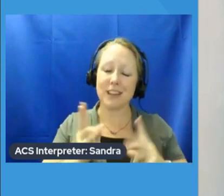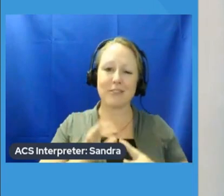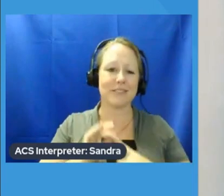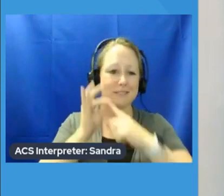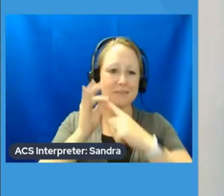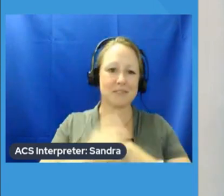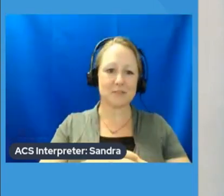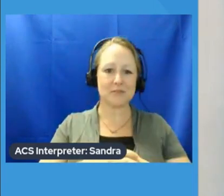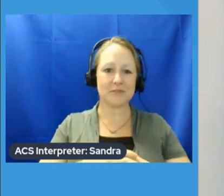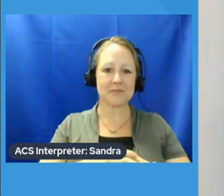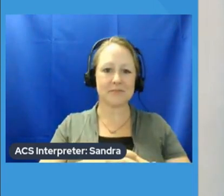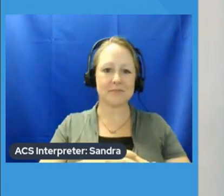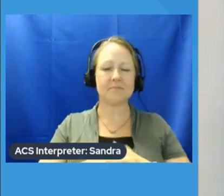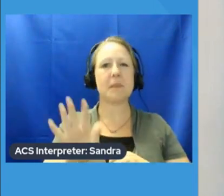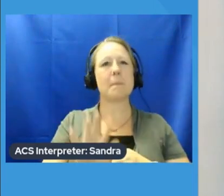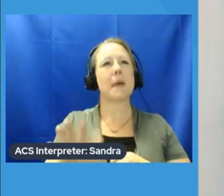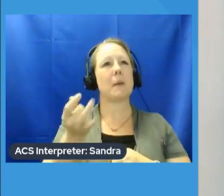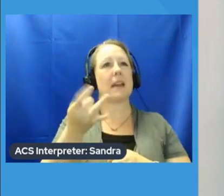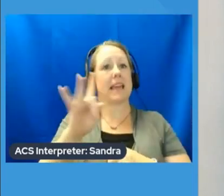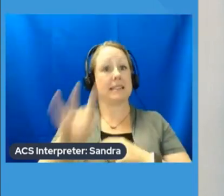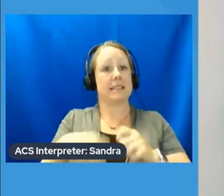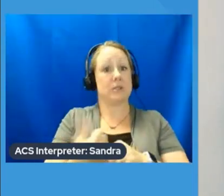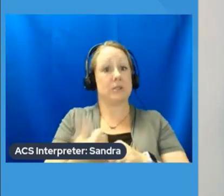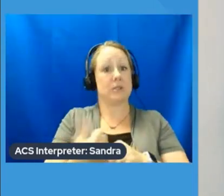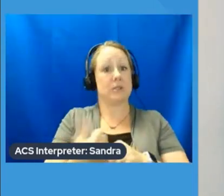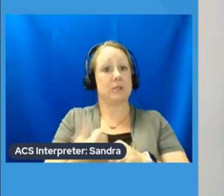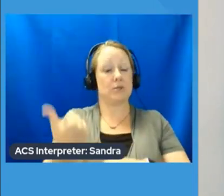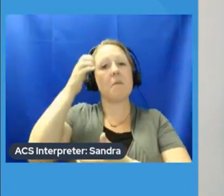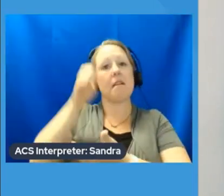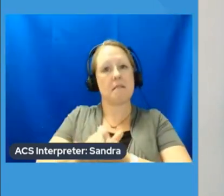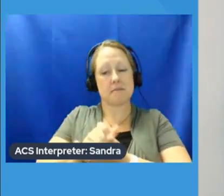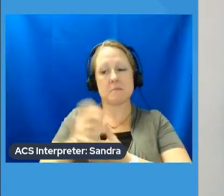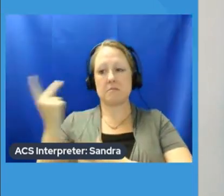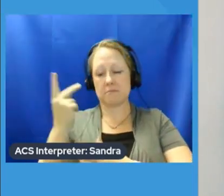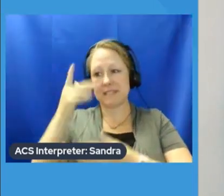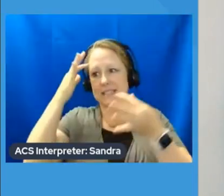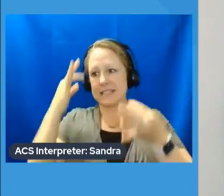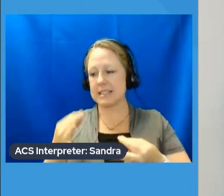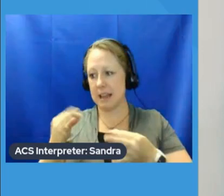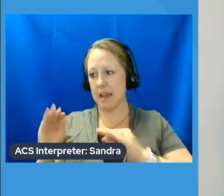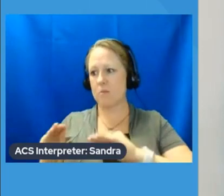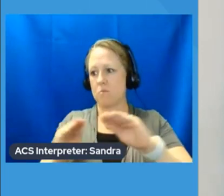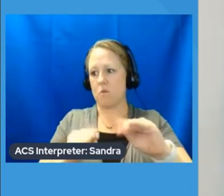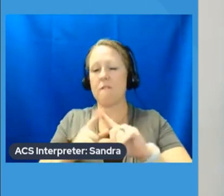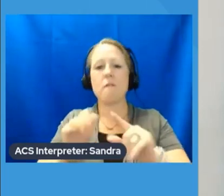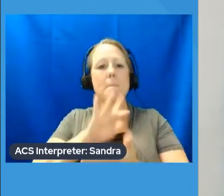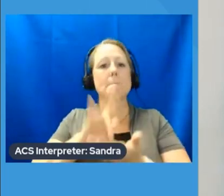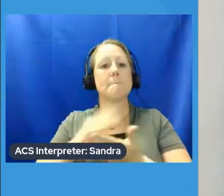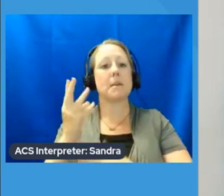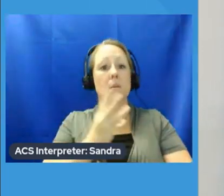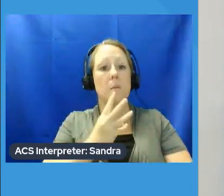my husband and I decided to move from the Midwest to North Carolina to be closer to family.